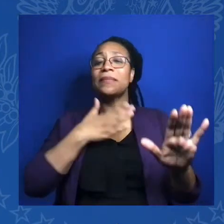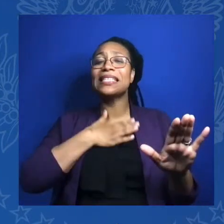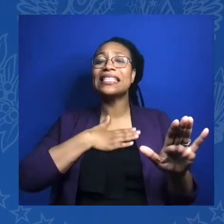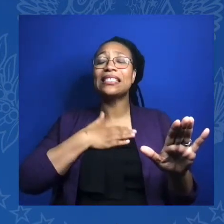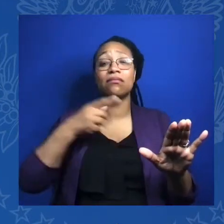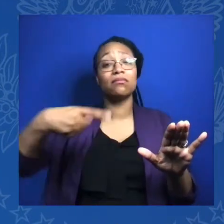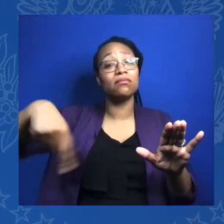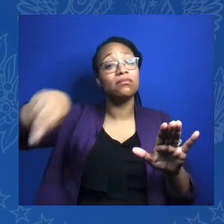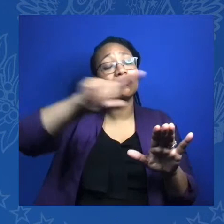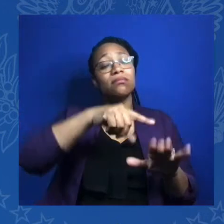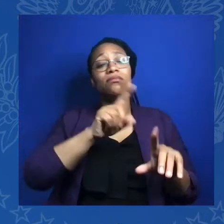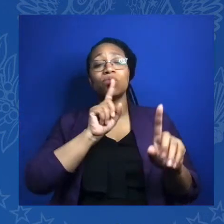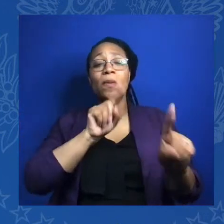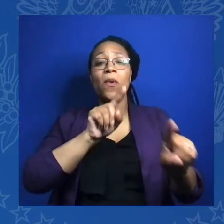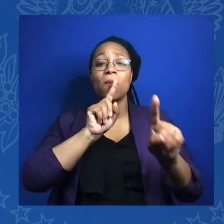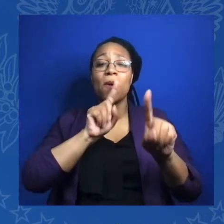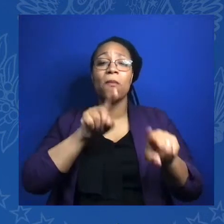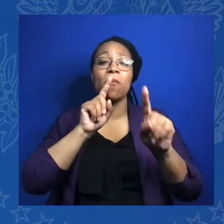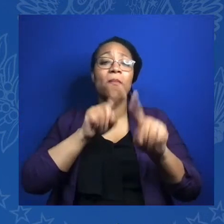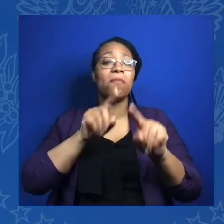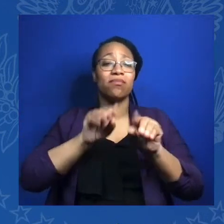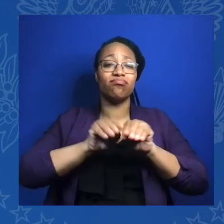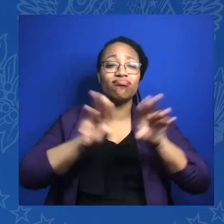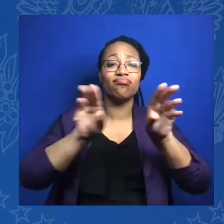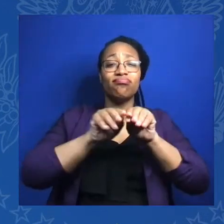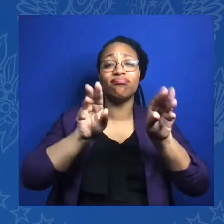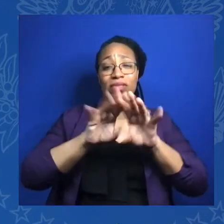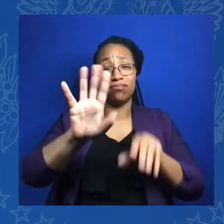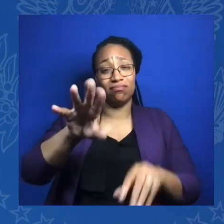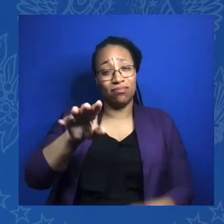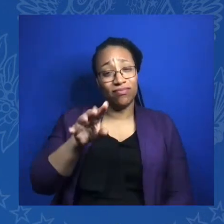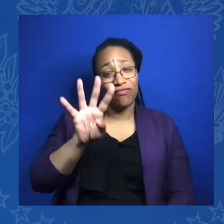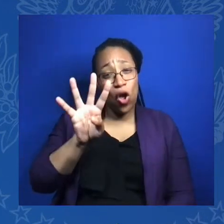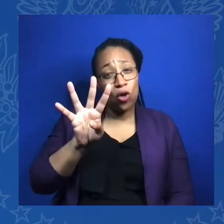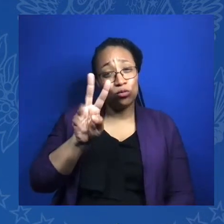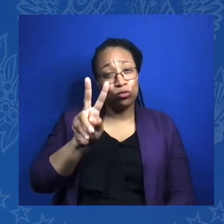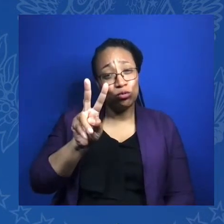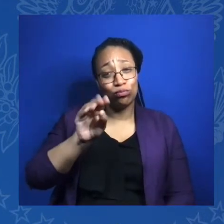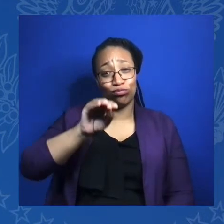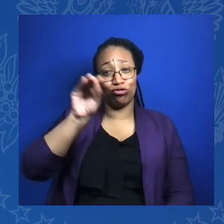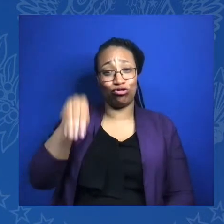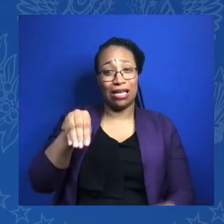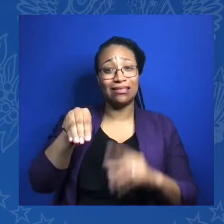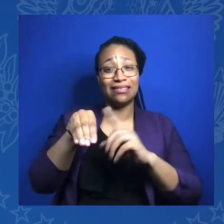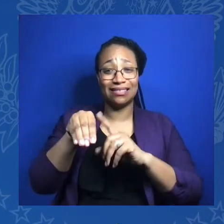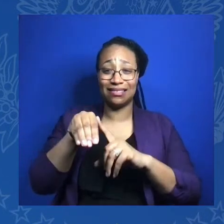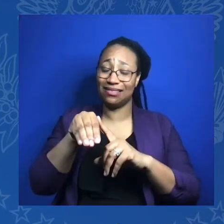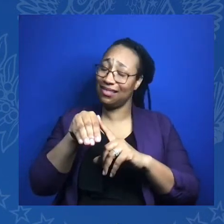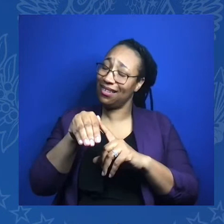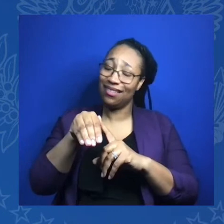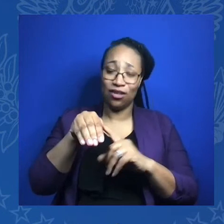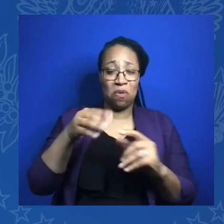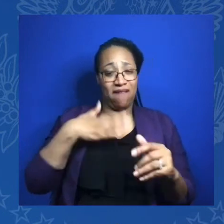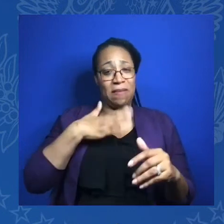But what do you -- but I think you don't know this: Kevin McCarthy called me and asked me, "Joe, what the hell is your secret?"